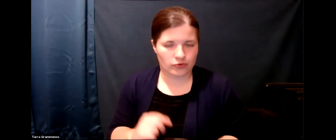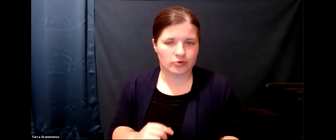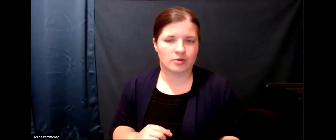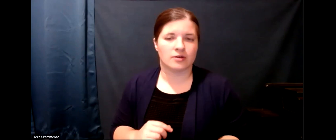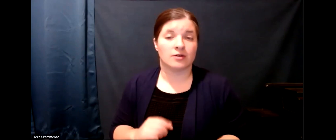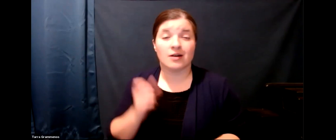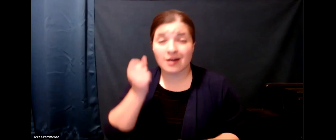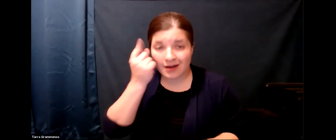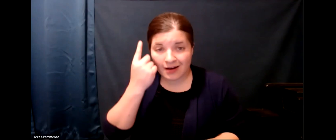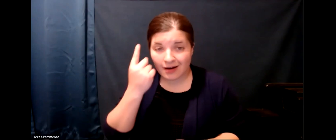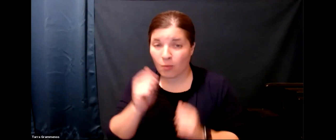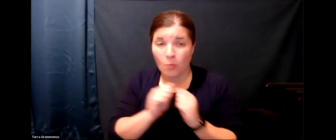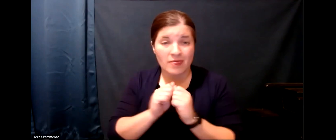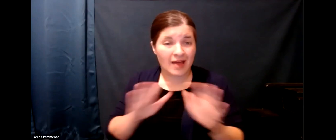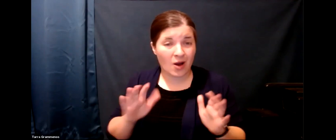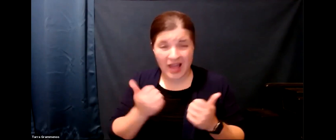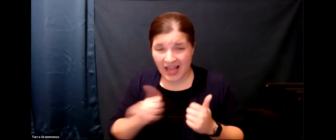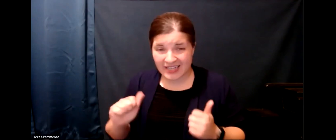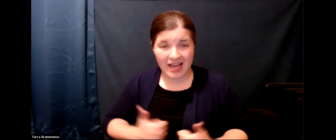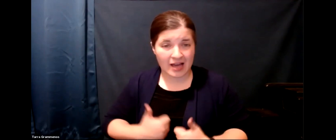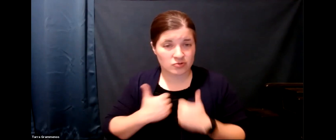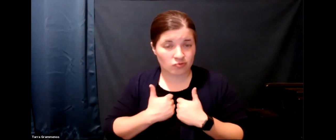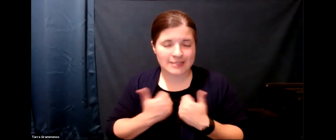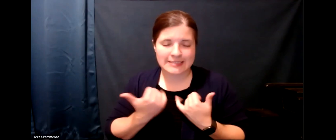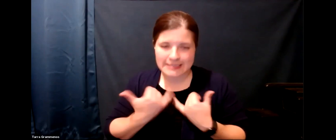without an address, they can use some of the